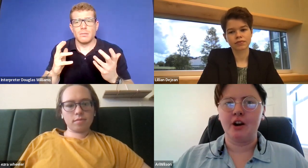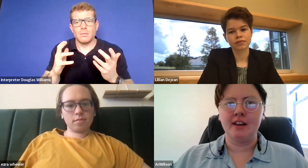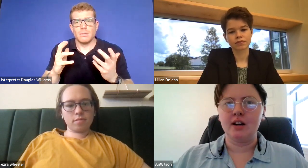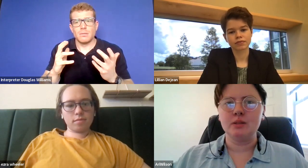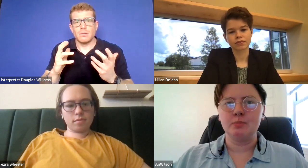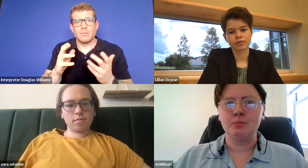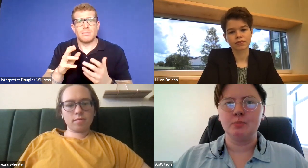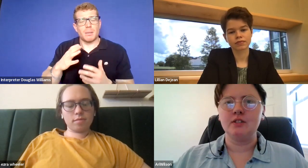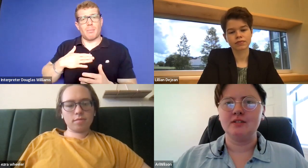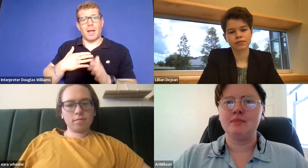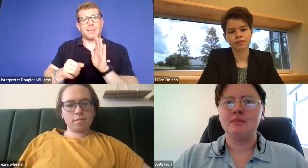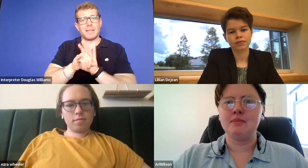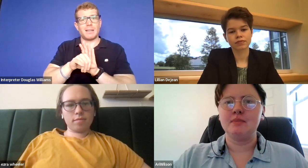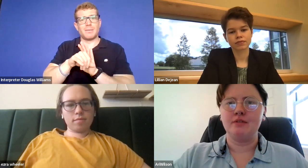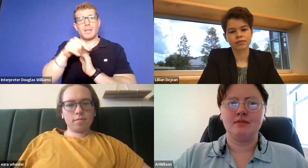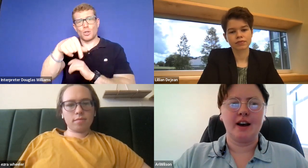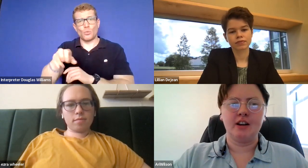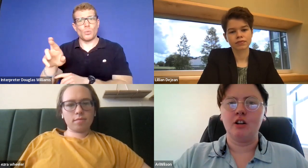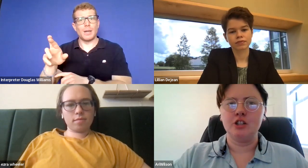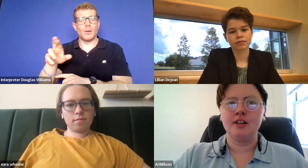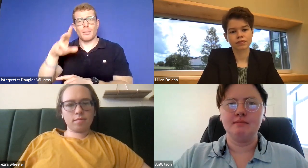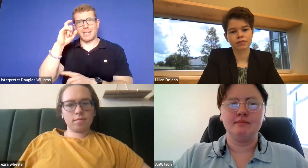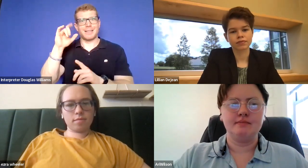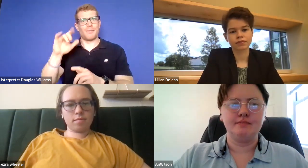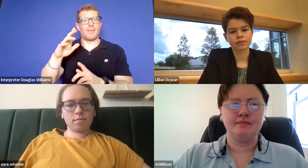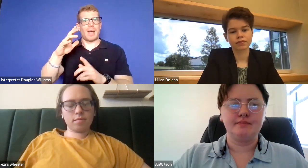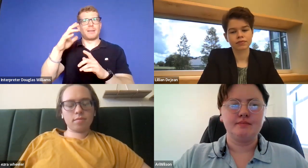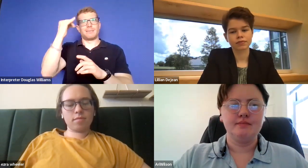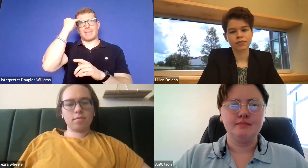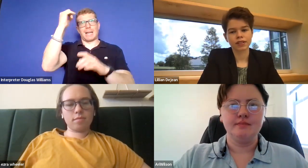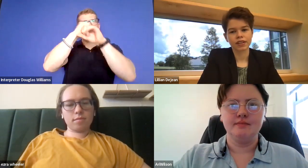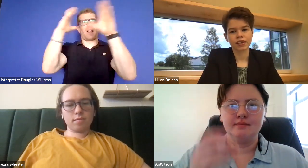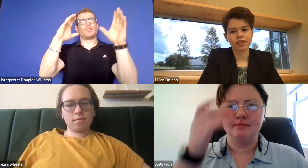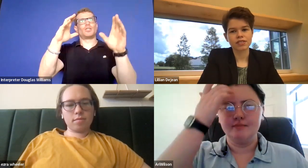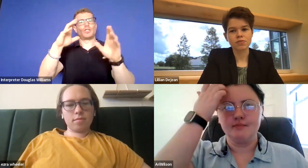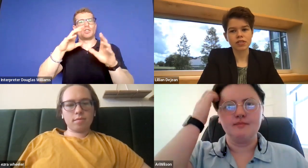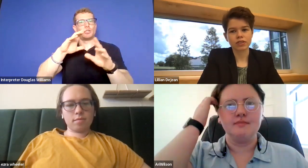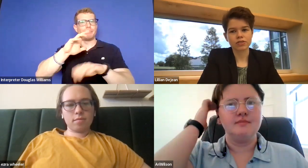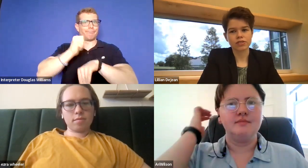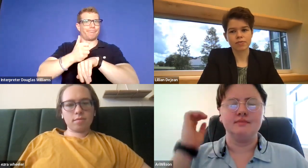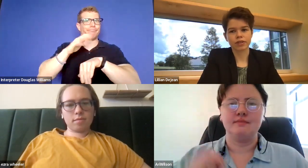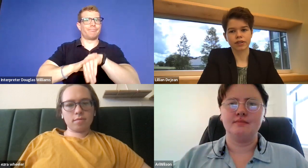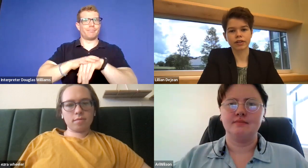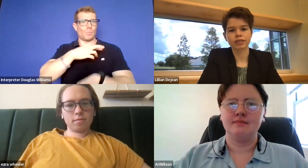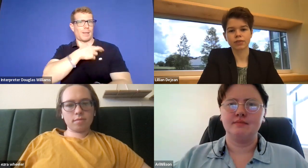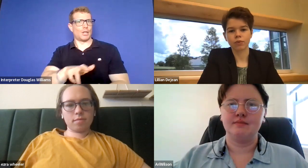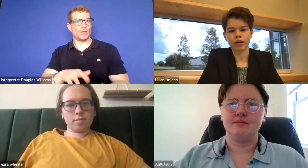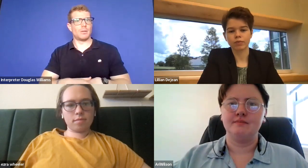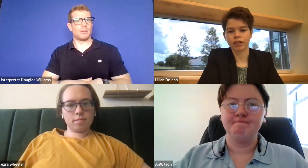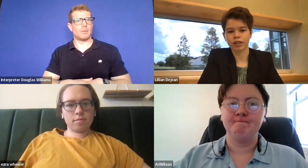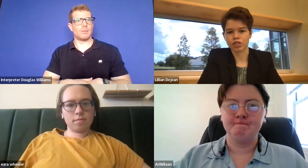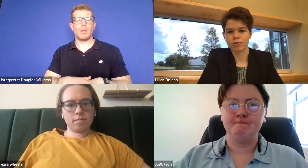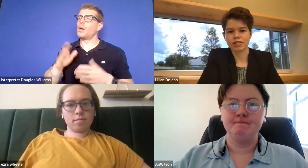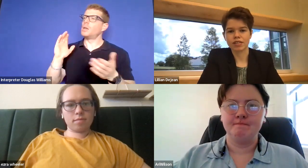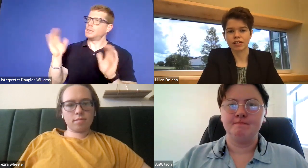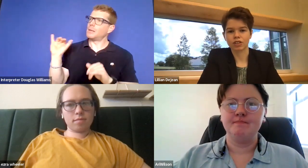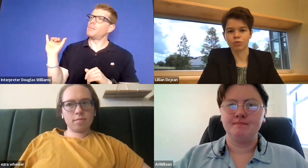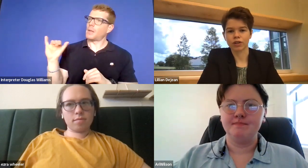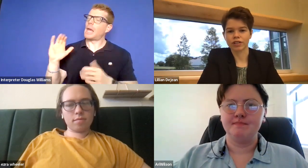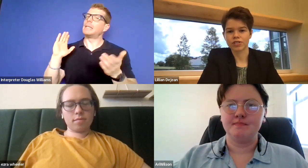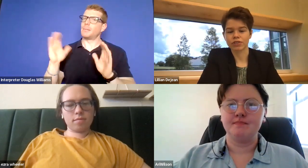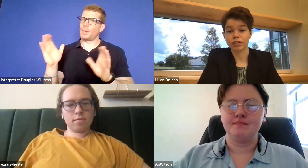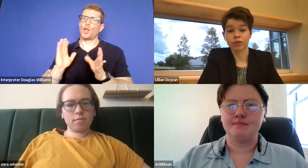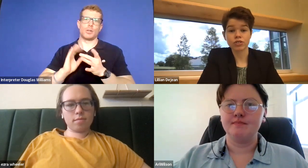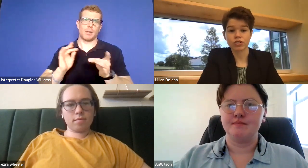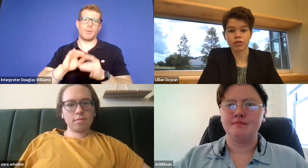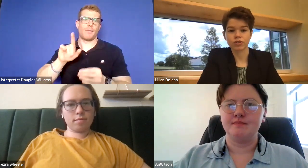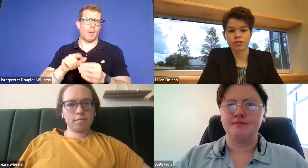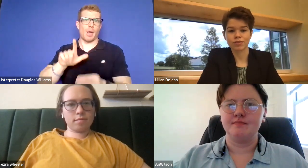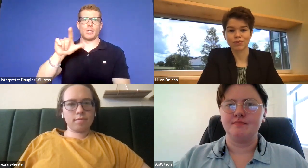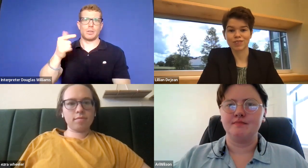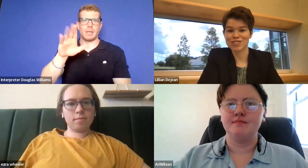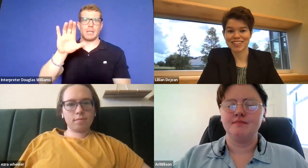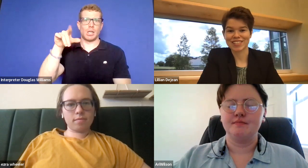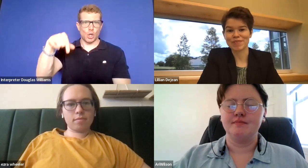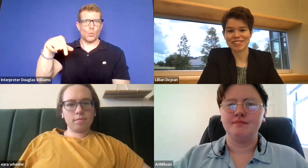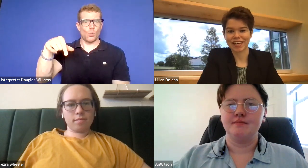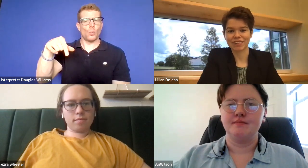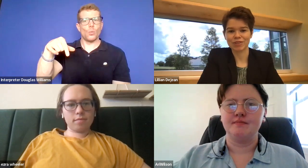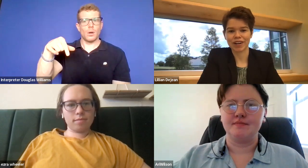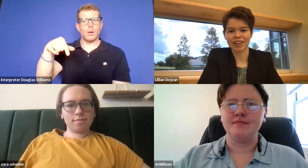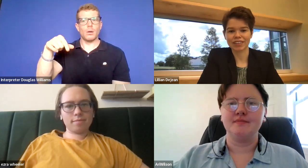Gospel time. type of ideology and it seems like they There's a similar narrative around being LGBT in your more conservative Christian circles of you just need to be saved right?